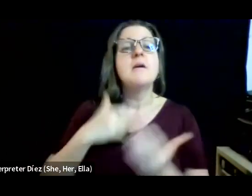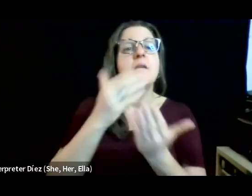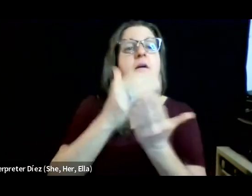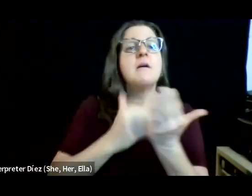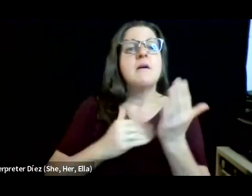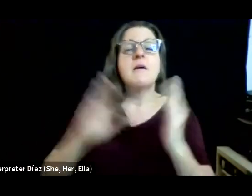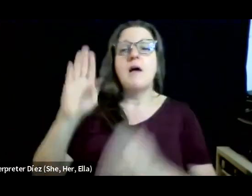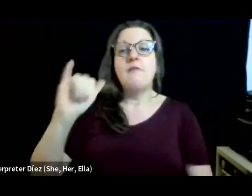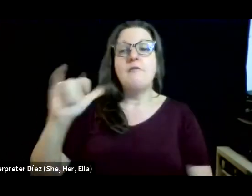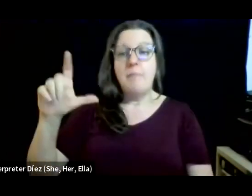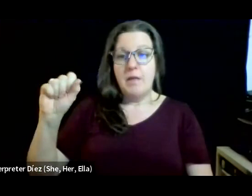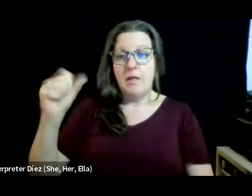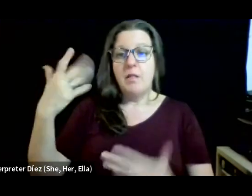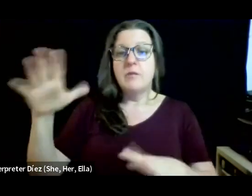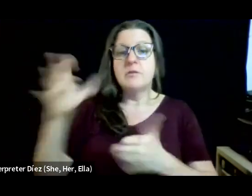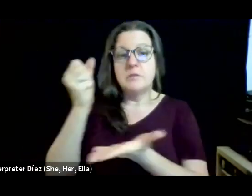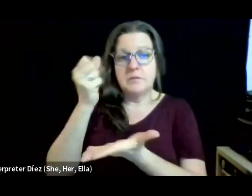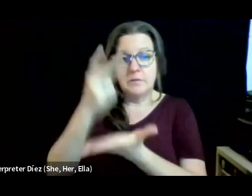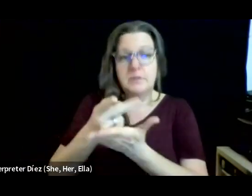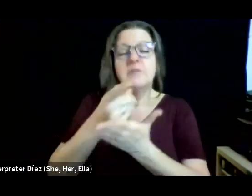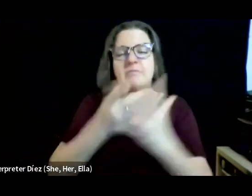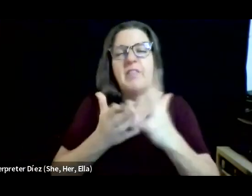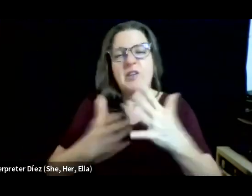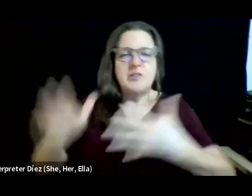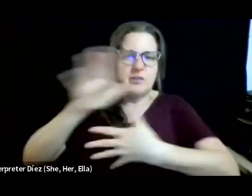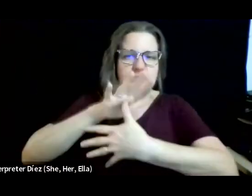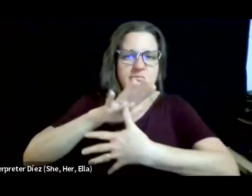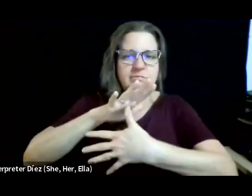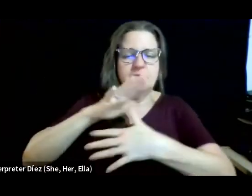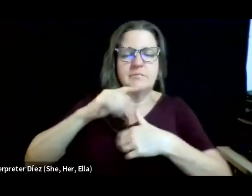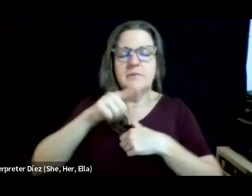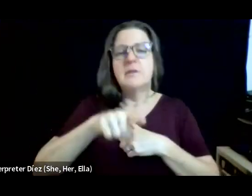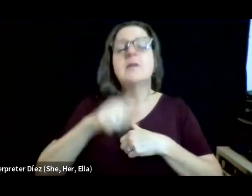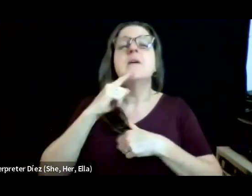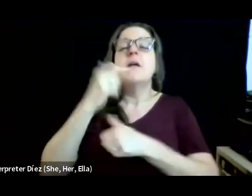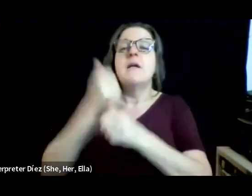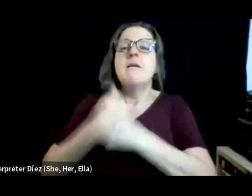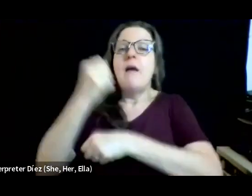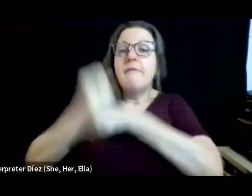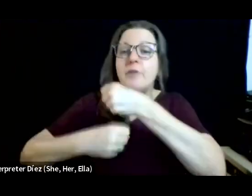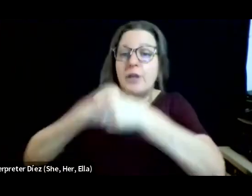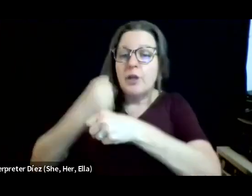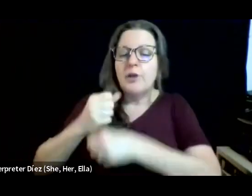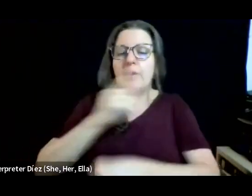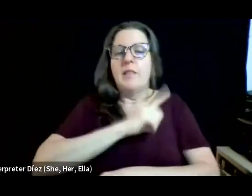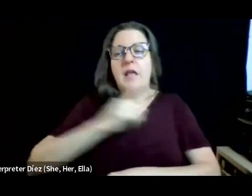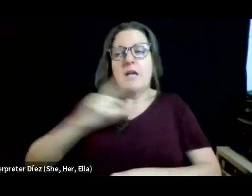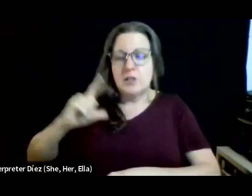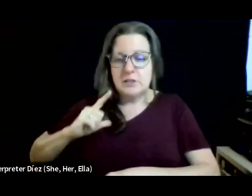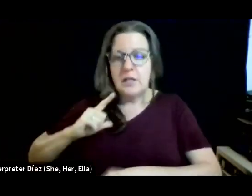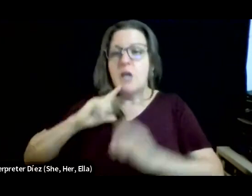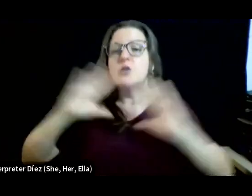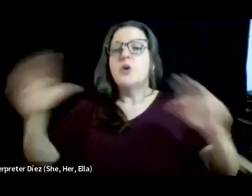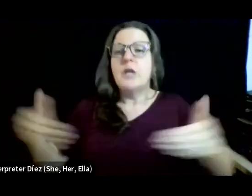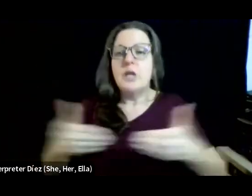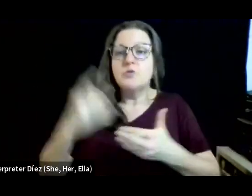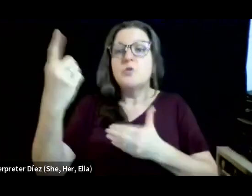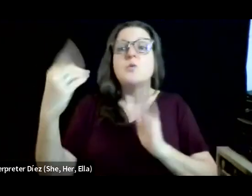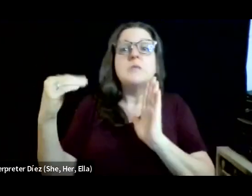These are the highest priority bills. Every year the legislature introduces thousands of bills, and we narrow those down and work with